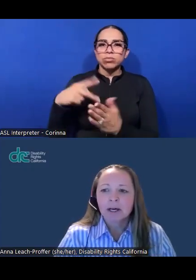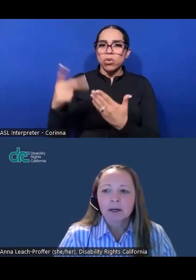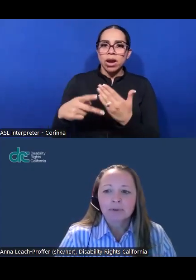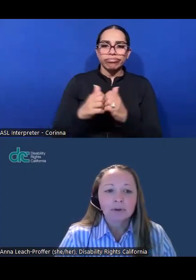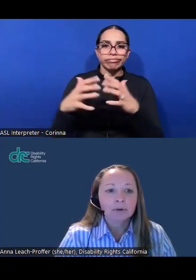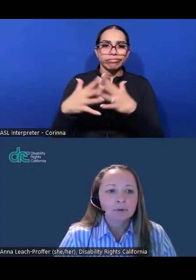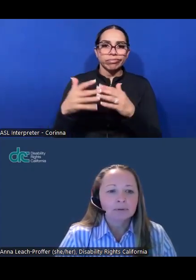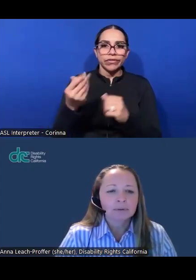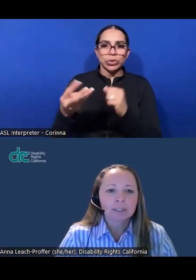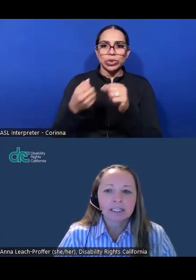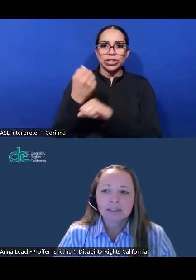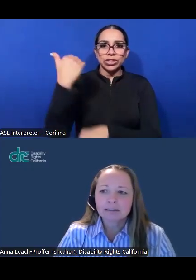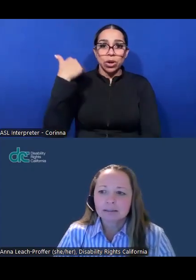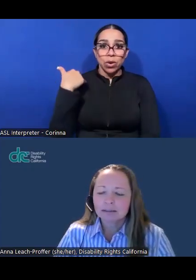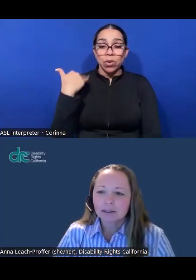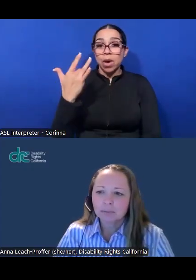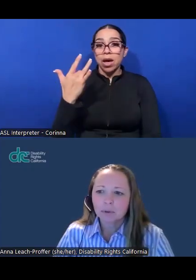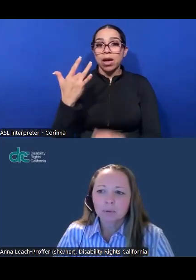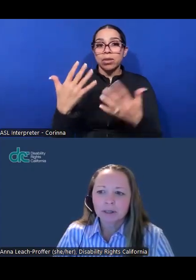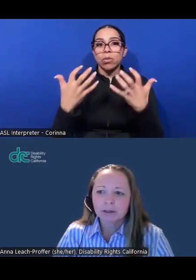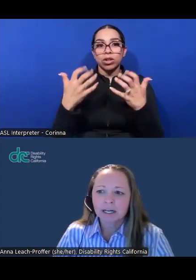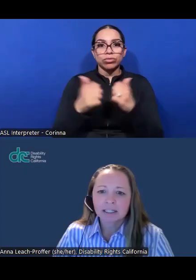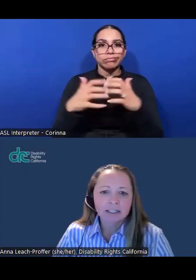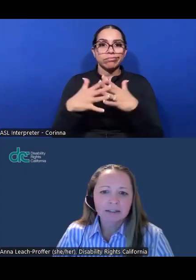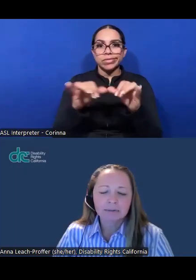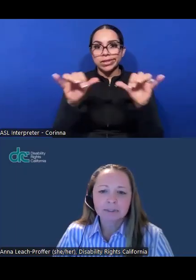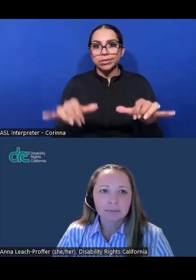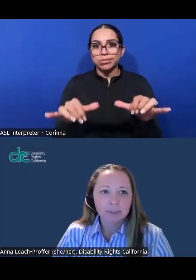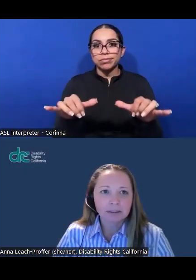With the goal of creating a system where IHSS recipients